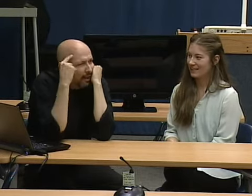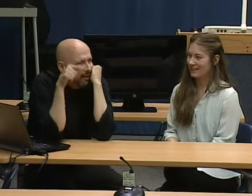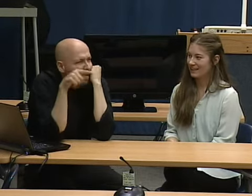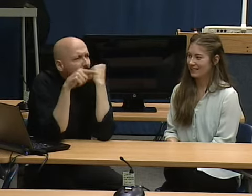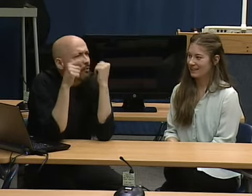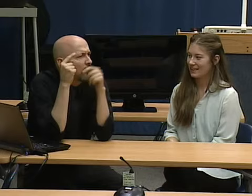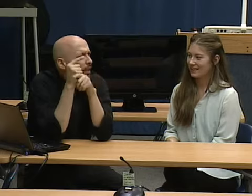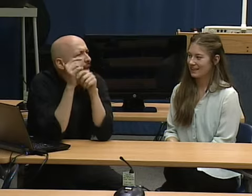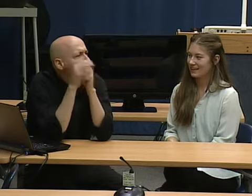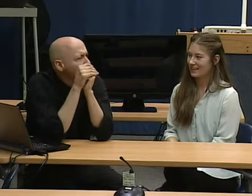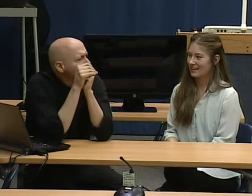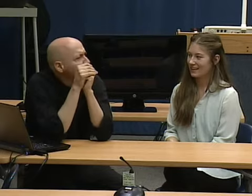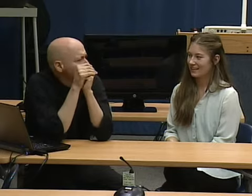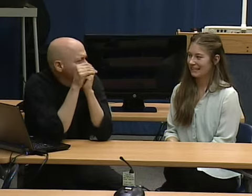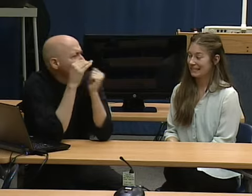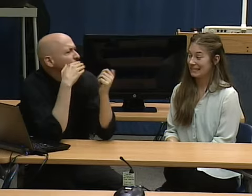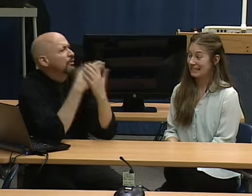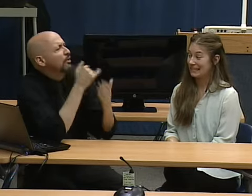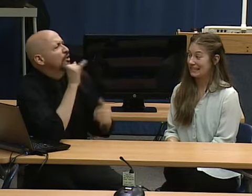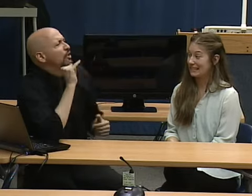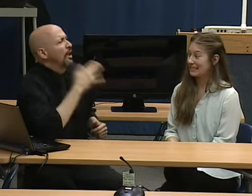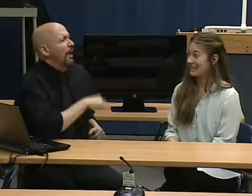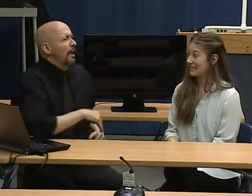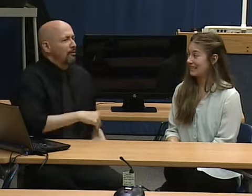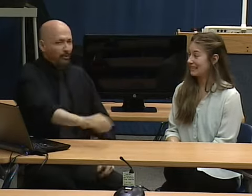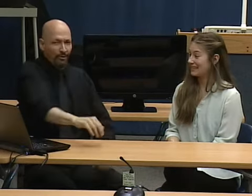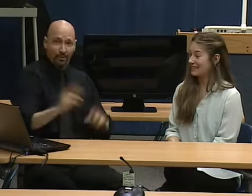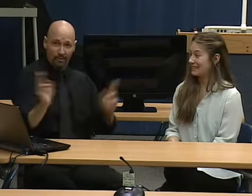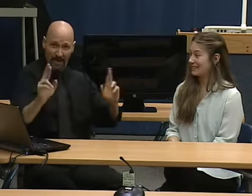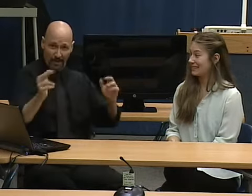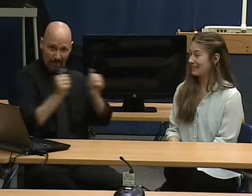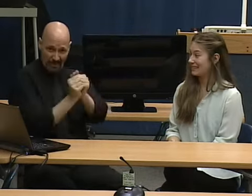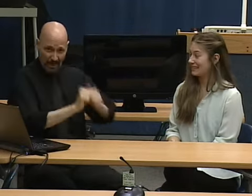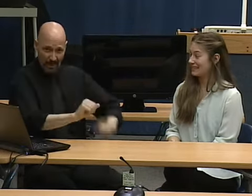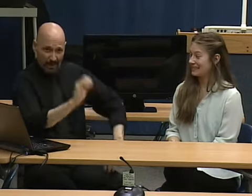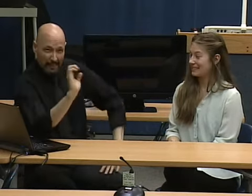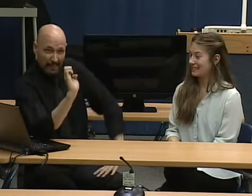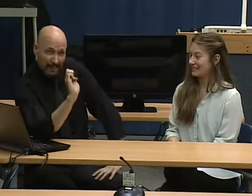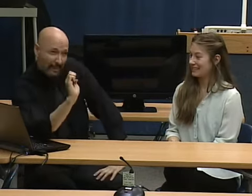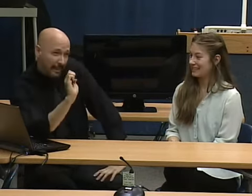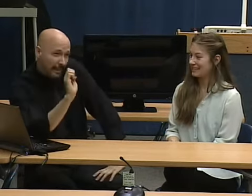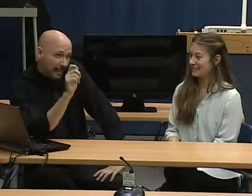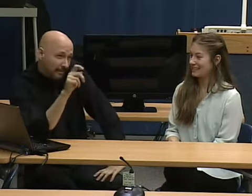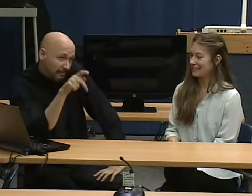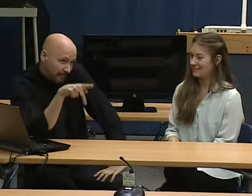I think you're right. Good job. Ready? Sign it with me.